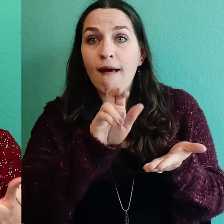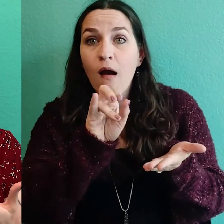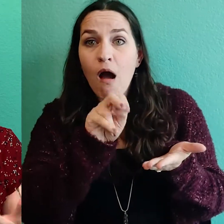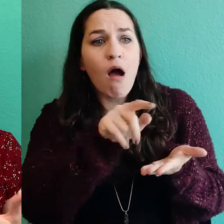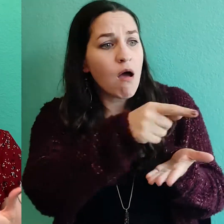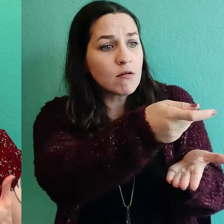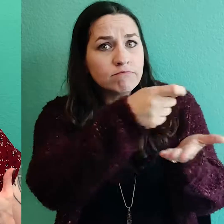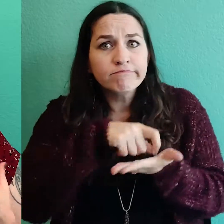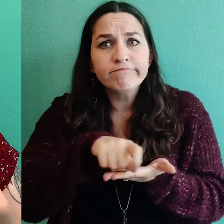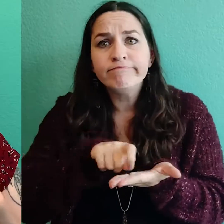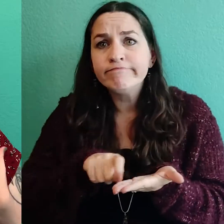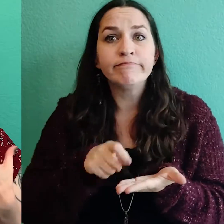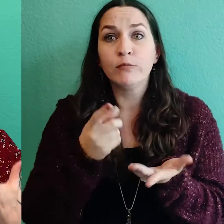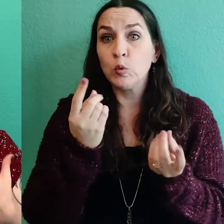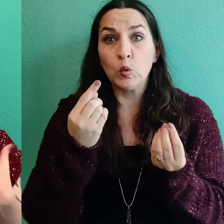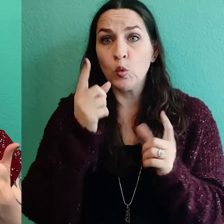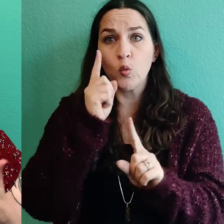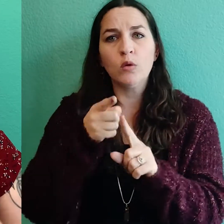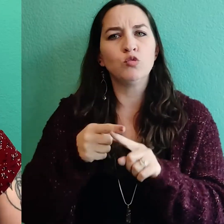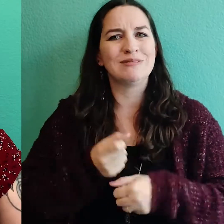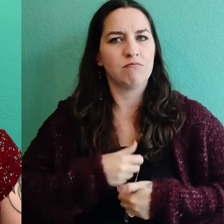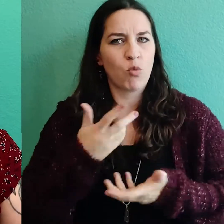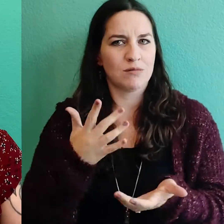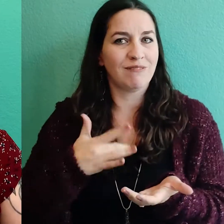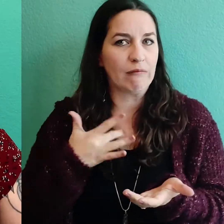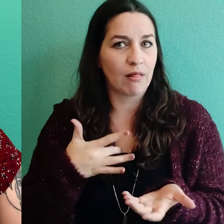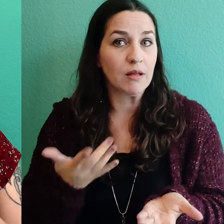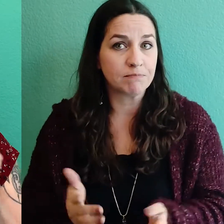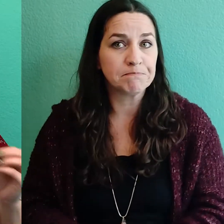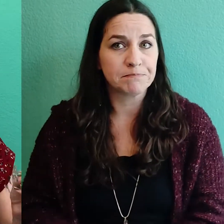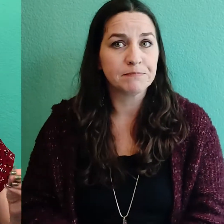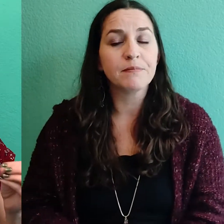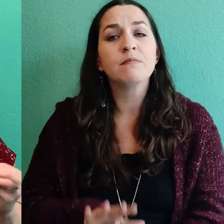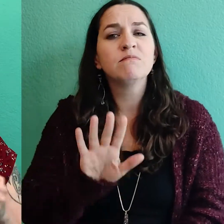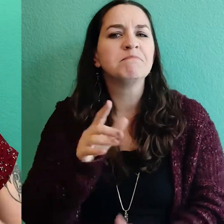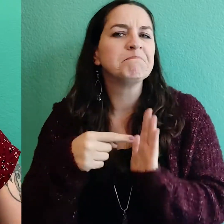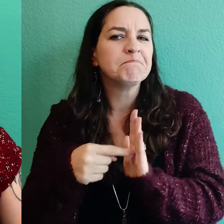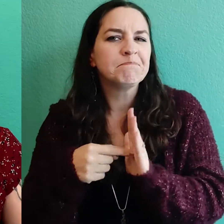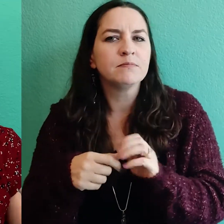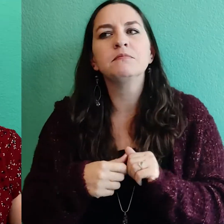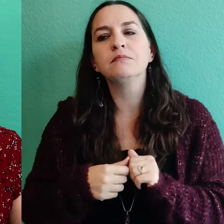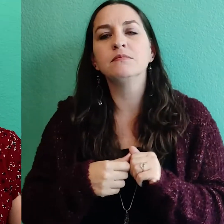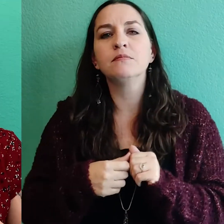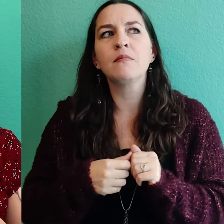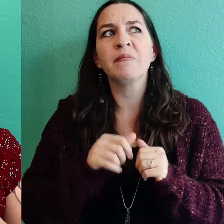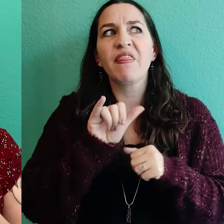different feelings or different thoughts or experiences through lines. So you may find that you have